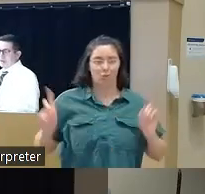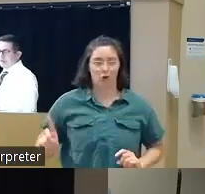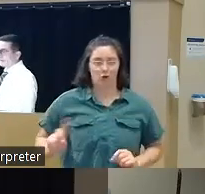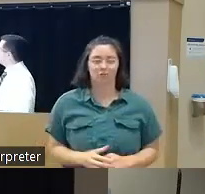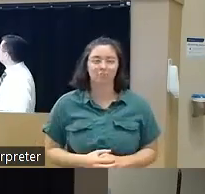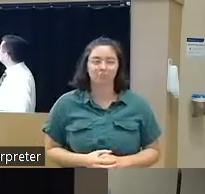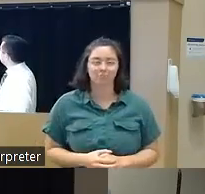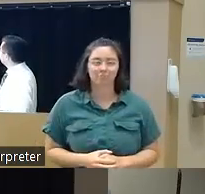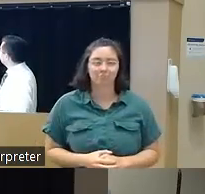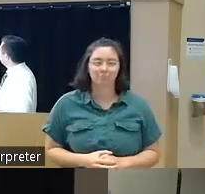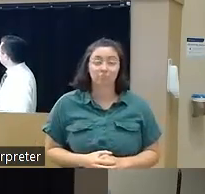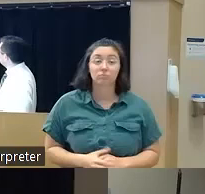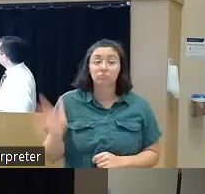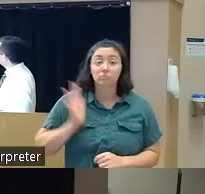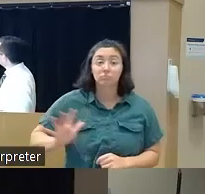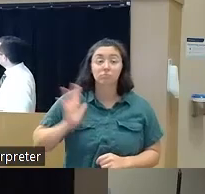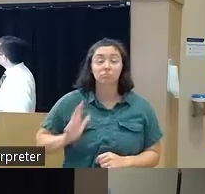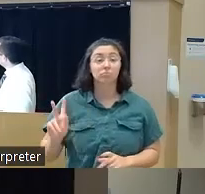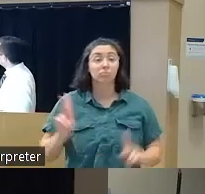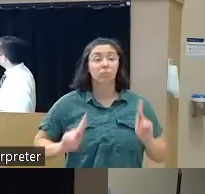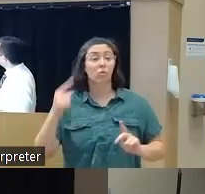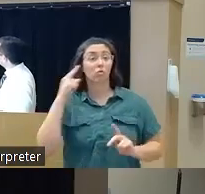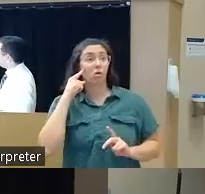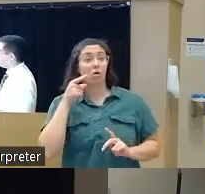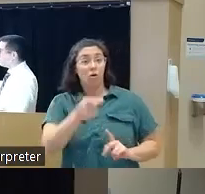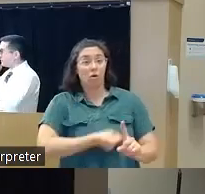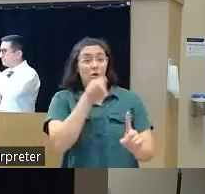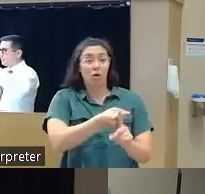in the past it used to you know people used to think that the lesions had to be primarily in